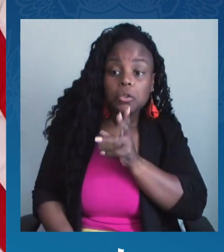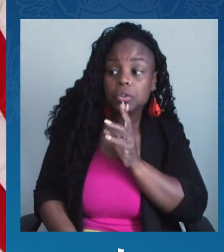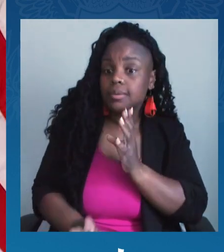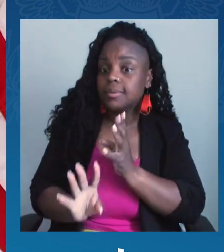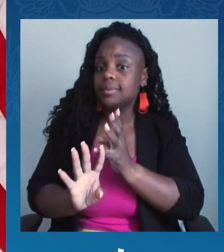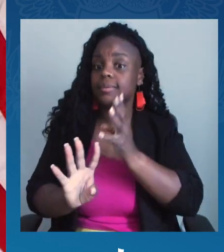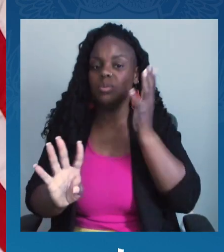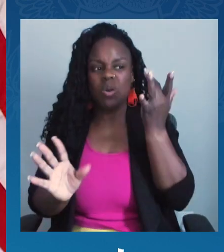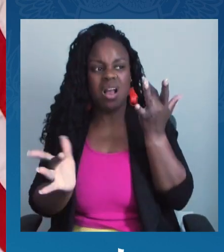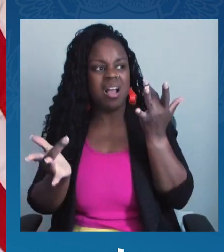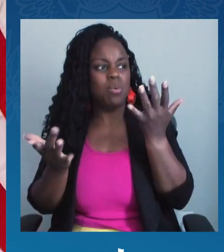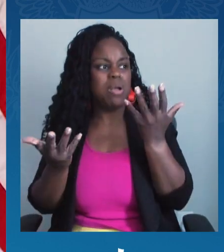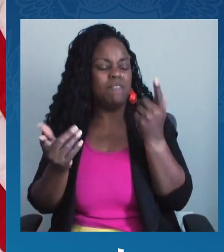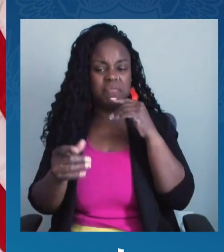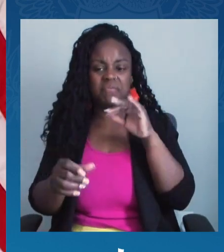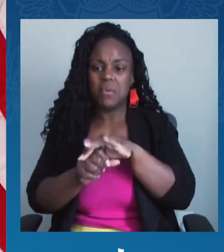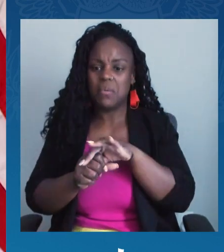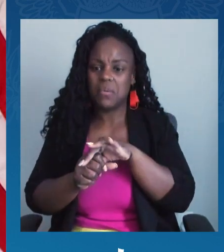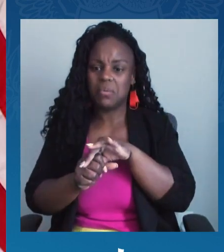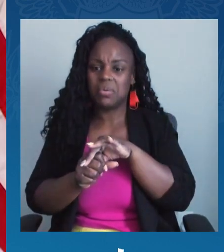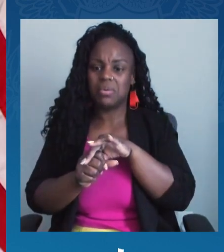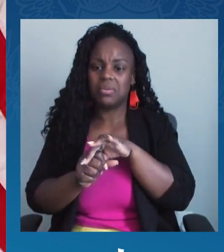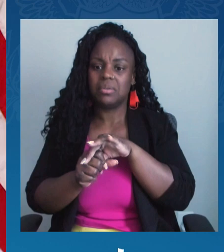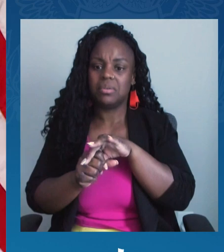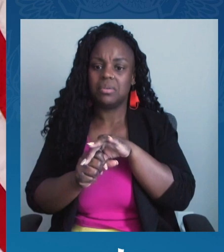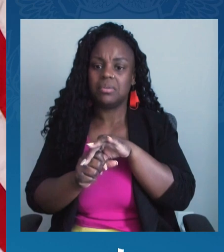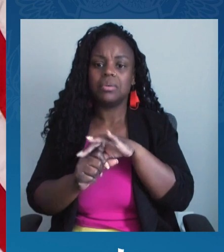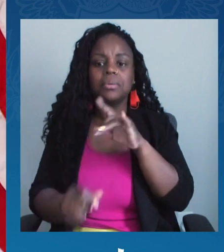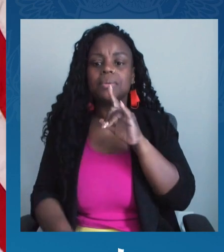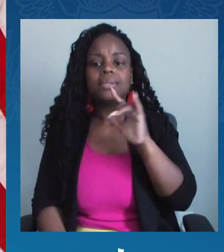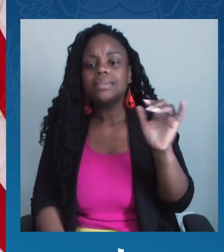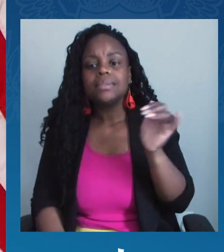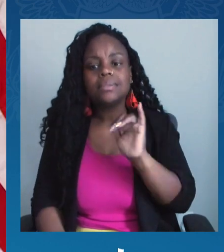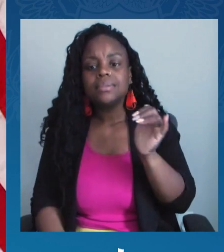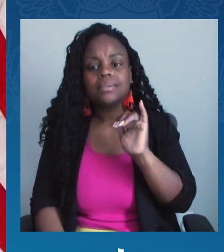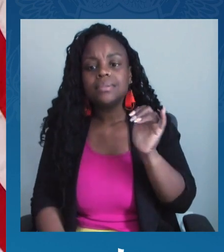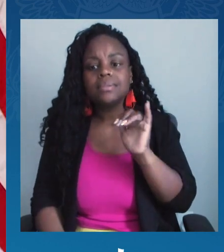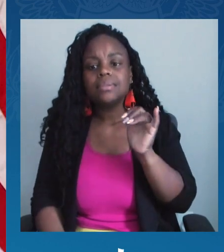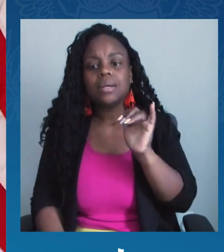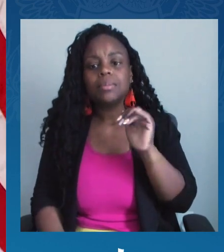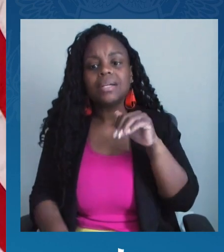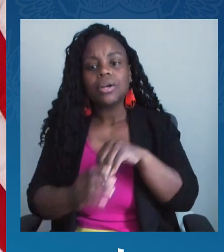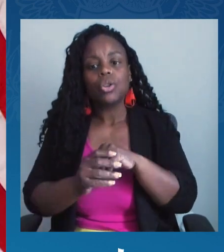It's as big as that as it is our standing in the world and our ability to defend democratic principles.